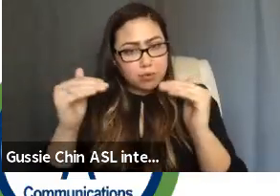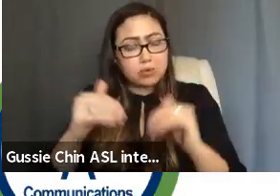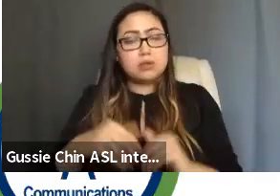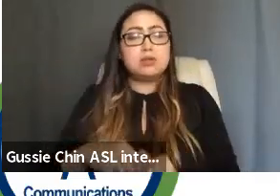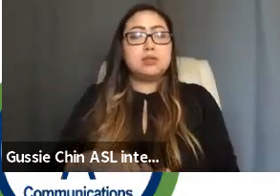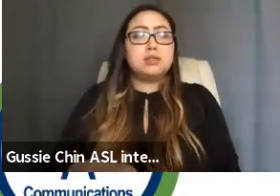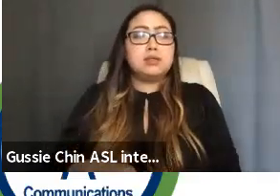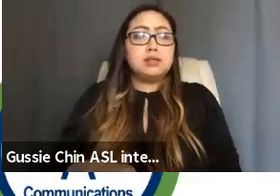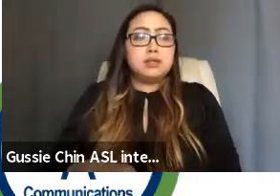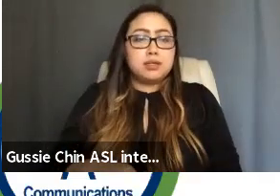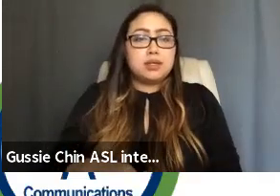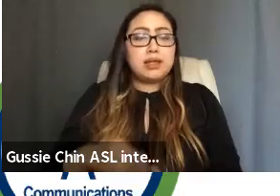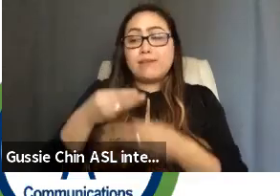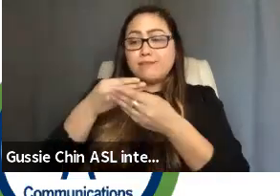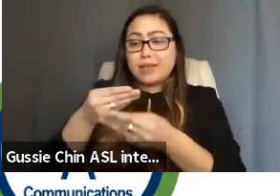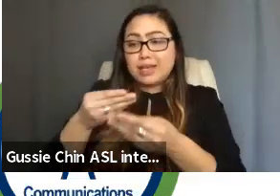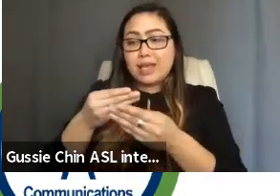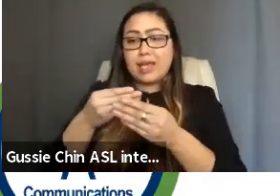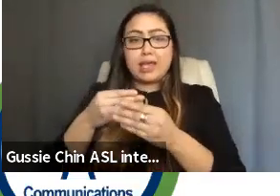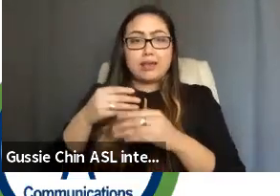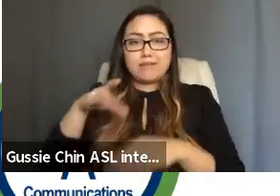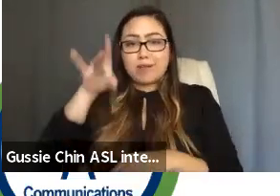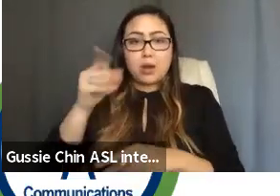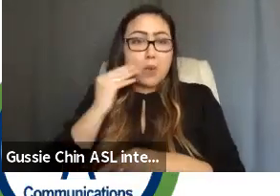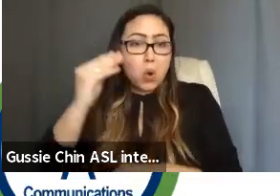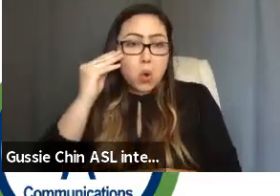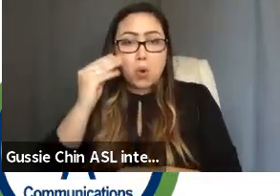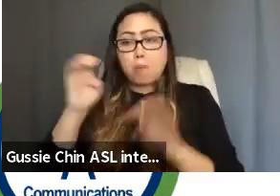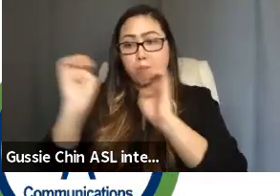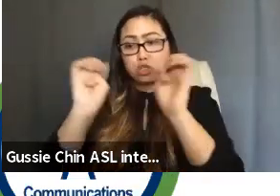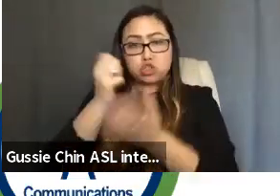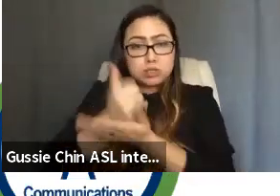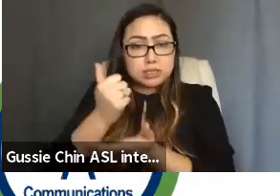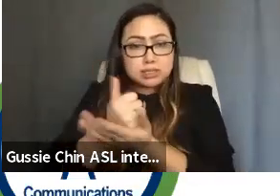it's feeding and sheltering, emergency assistance, housing and human services.